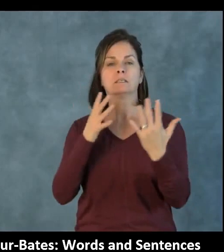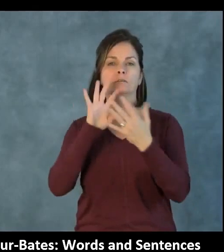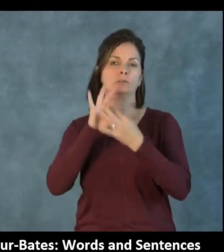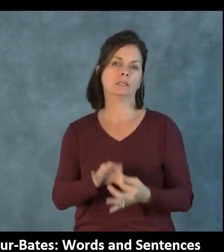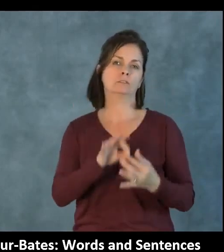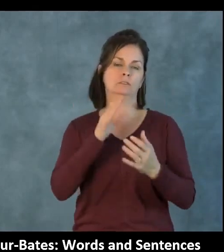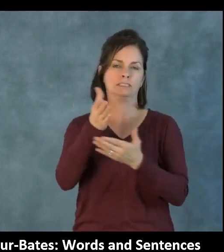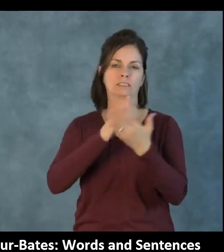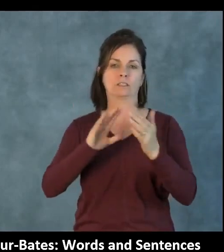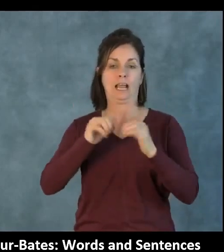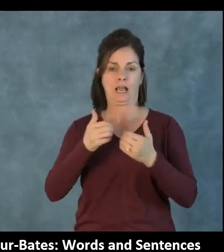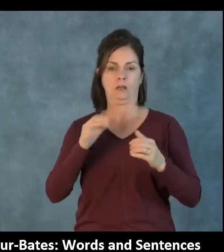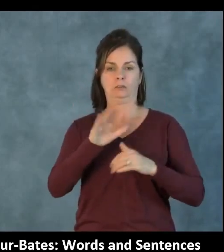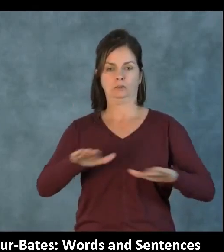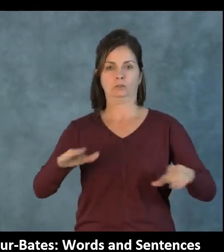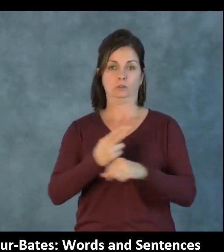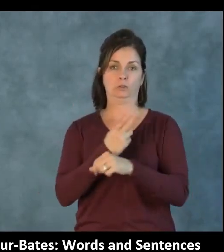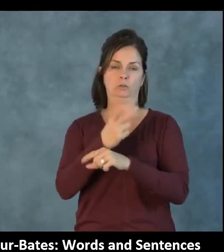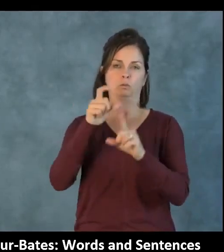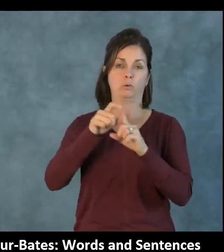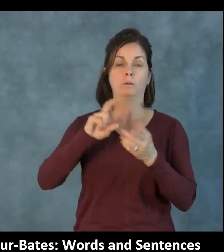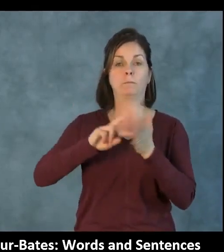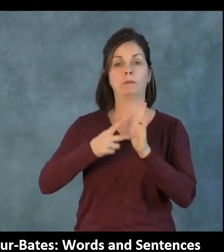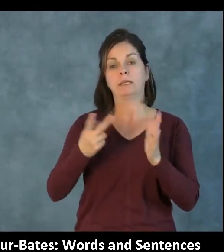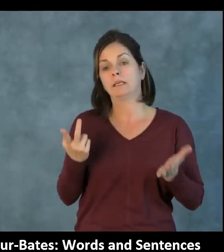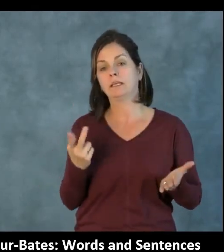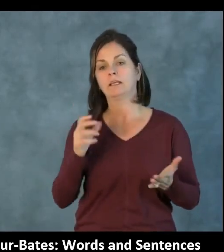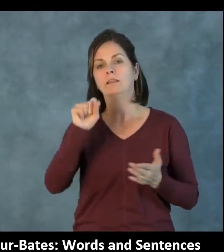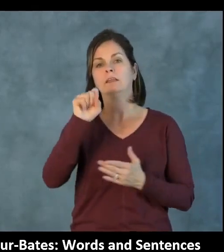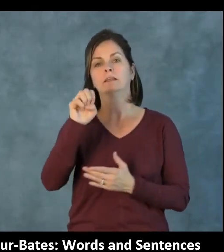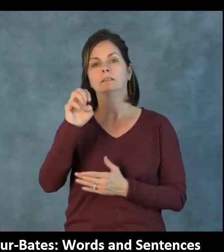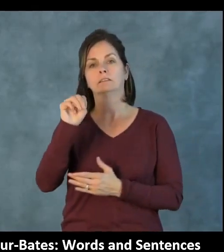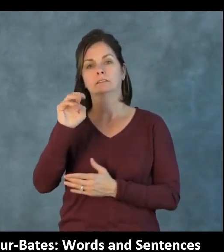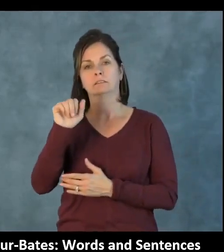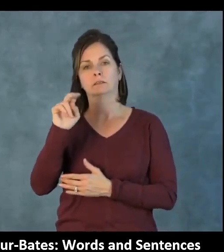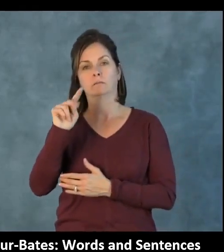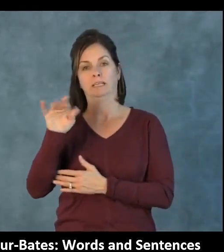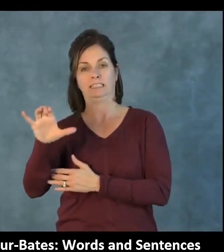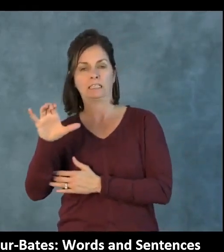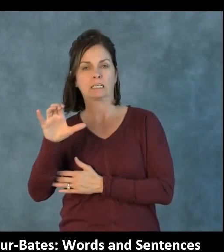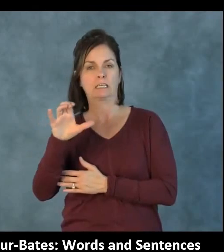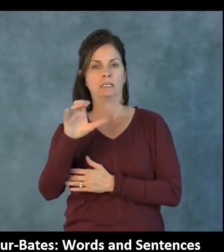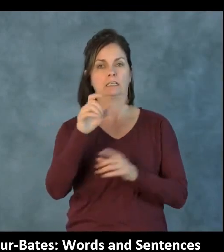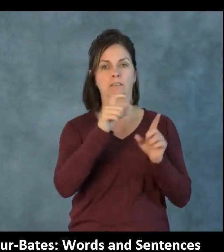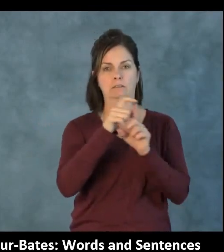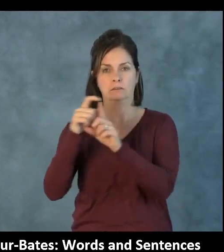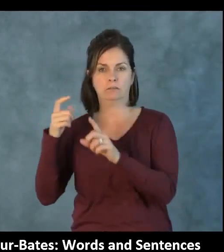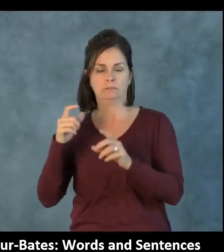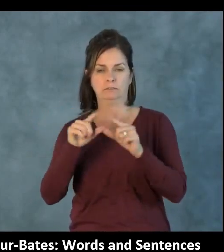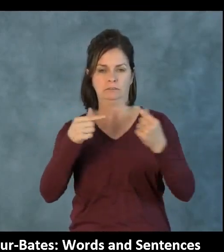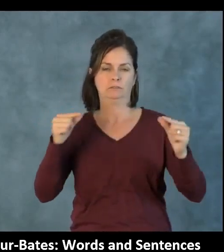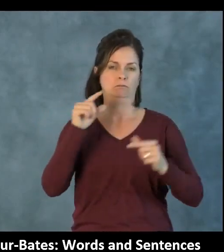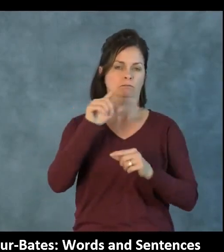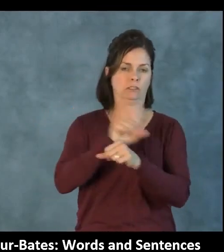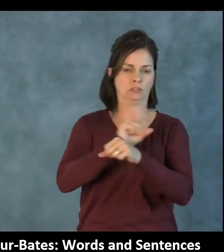in other words, their semantic functions. Are they talking about the past? Are they talking about the future?